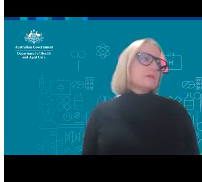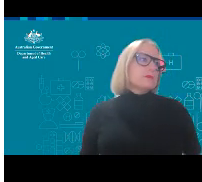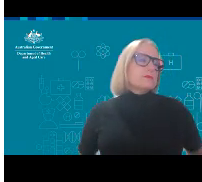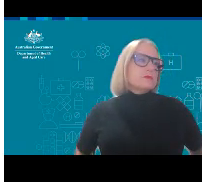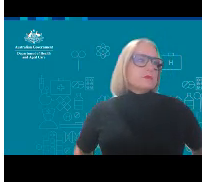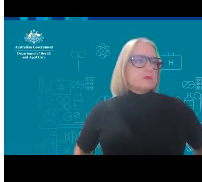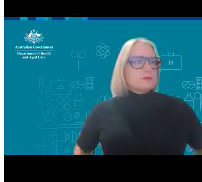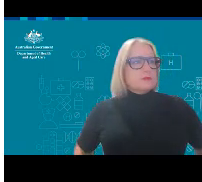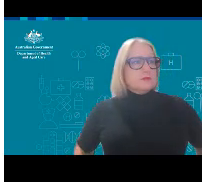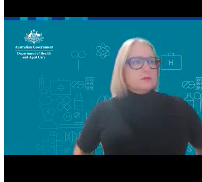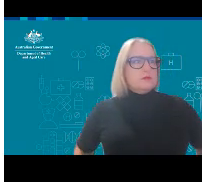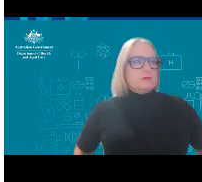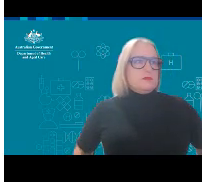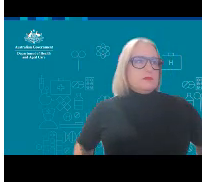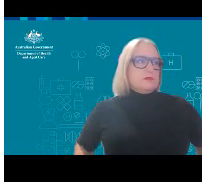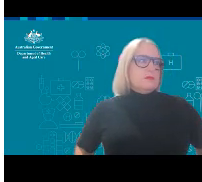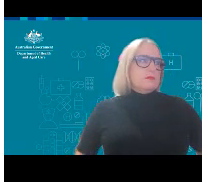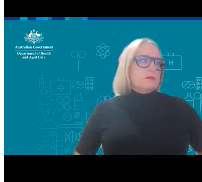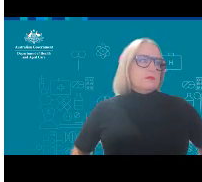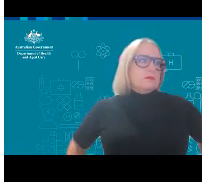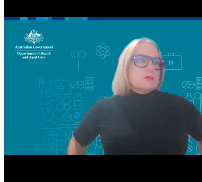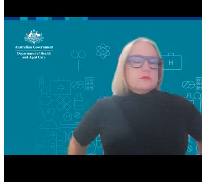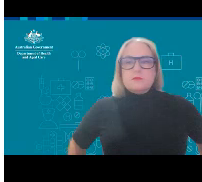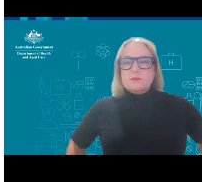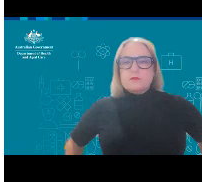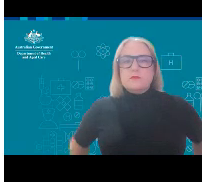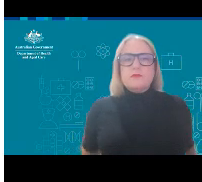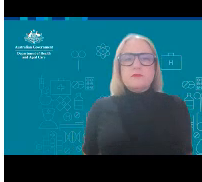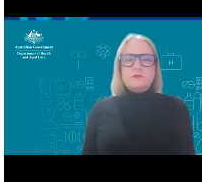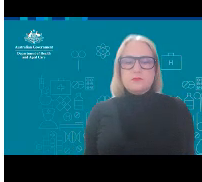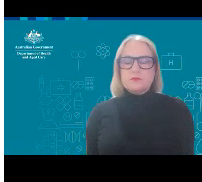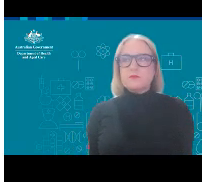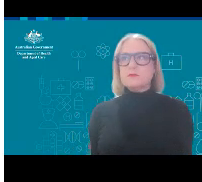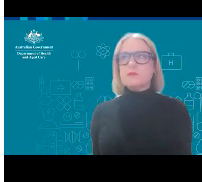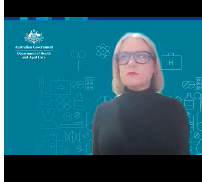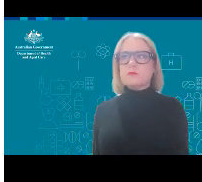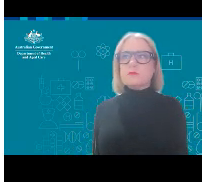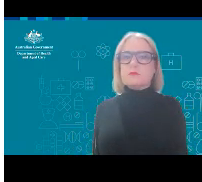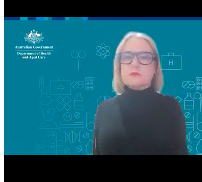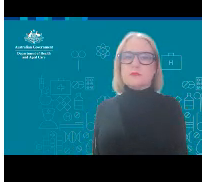providers will need to be registered in one or more of categories 1 to 5 depending on the services